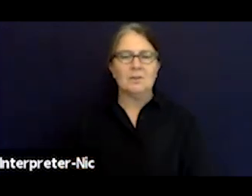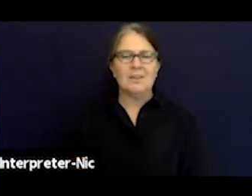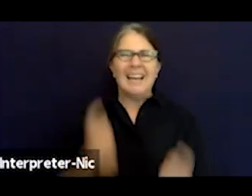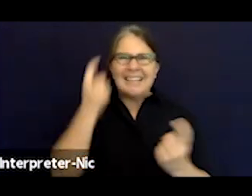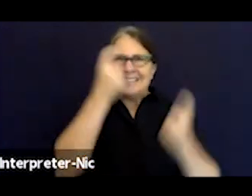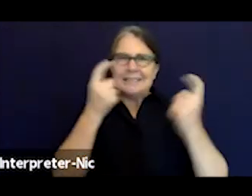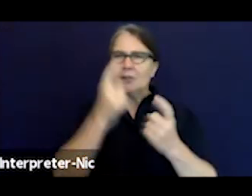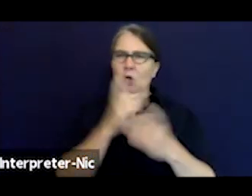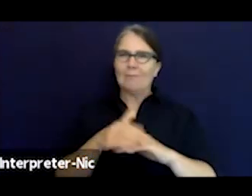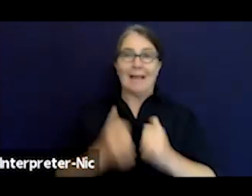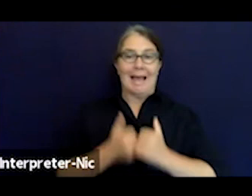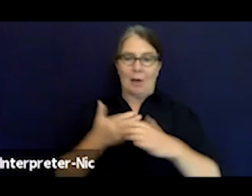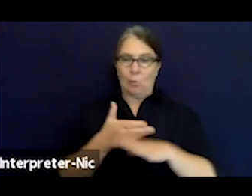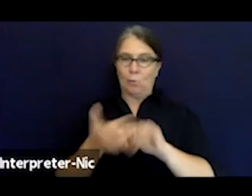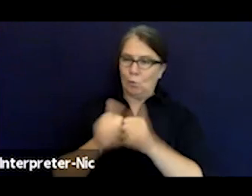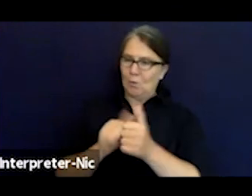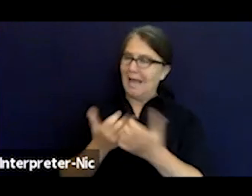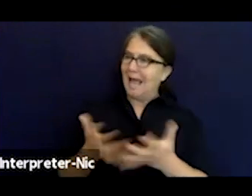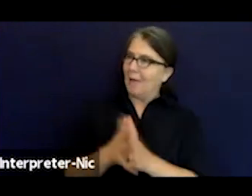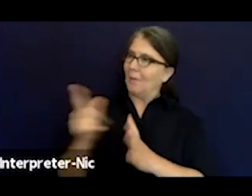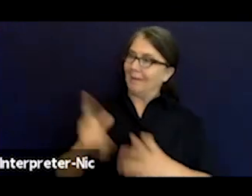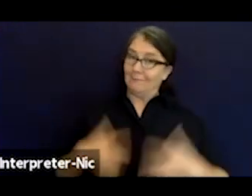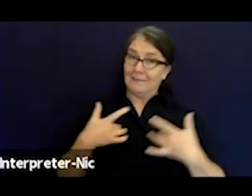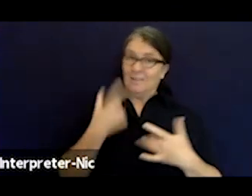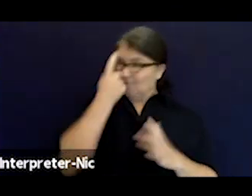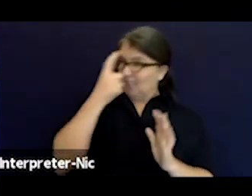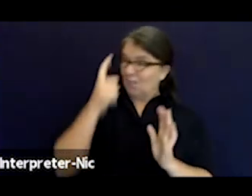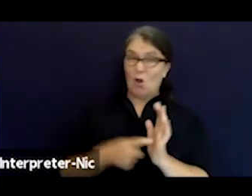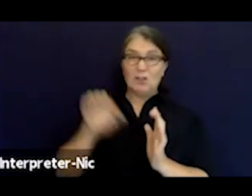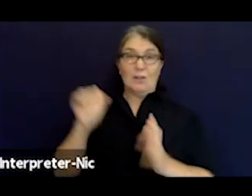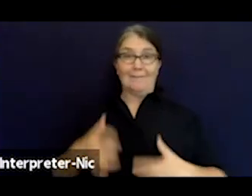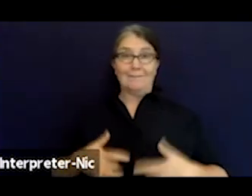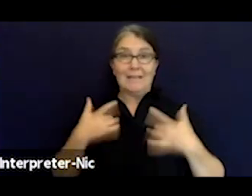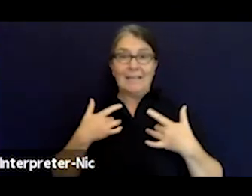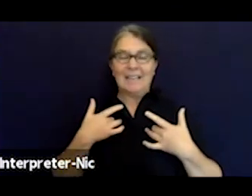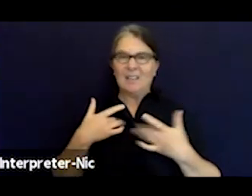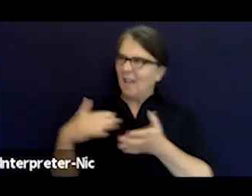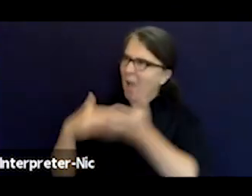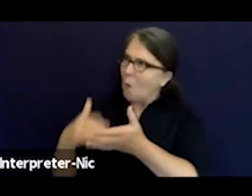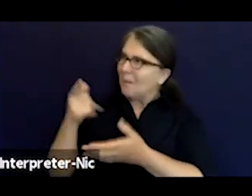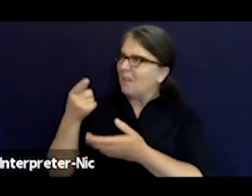Even if they say the right things, acknowledge those emotions and help them to understand how